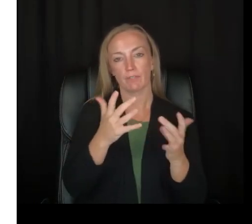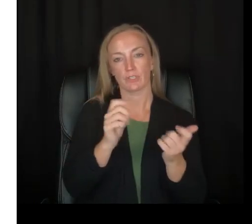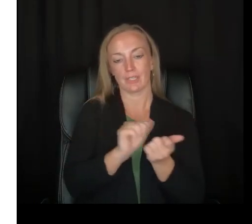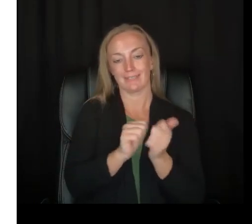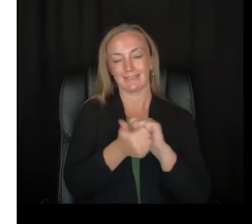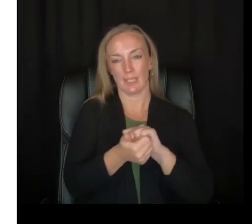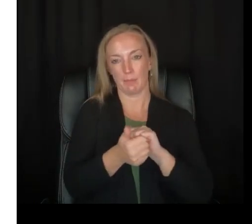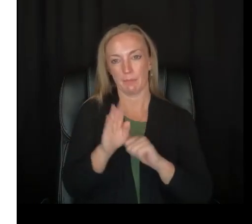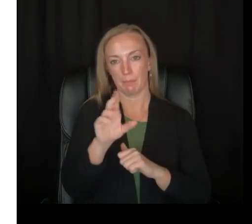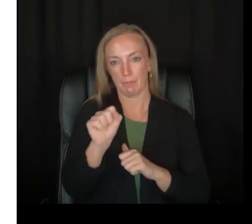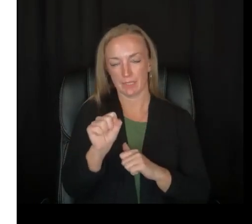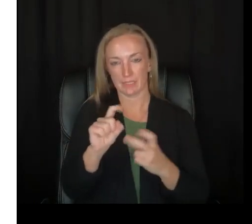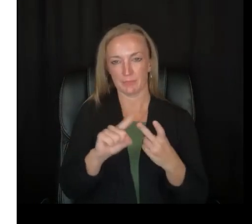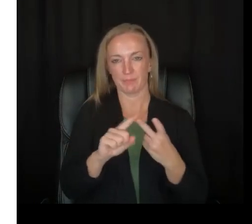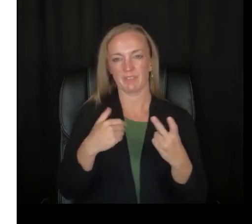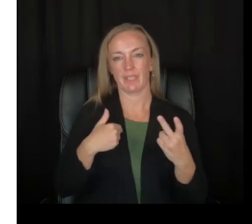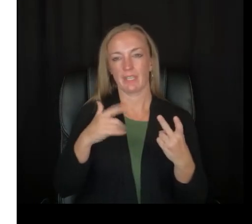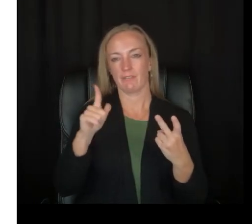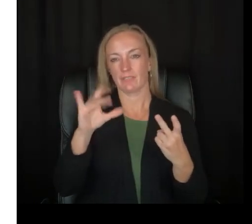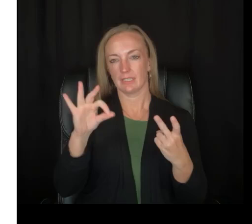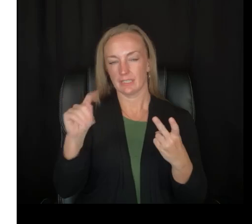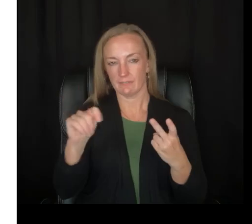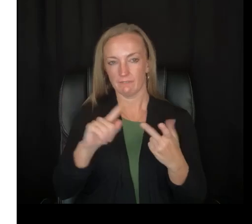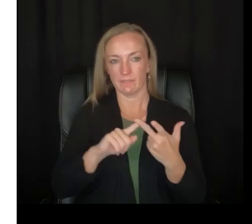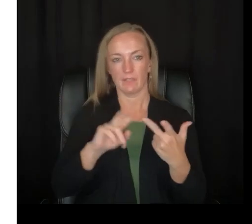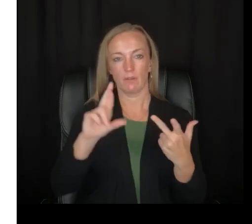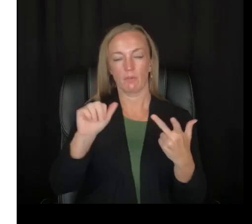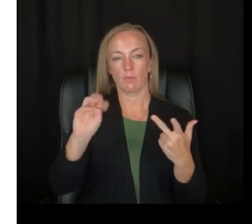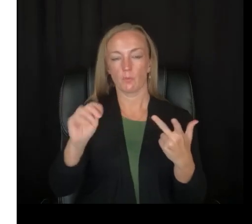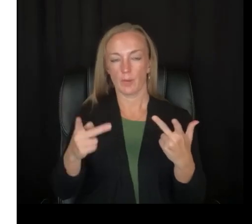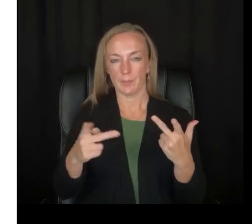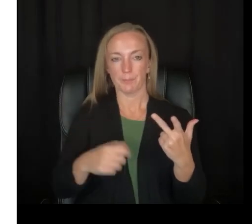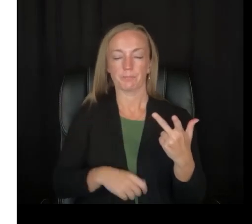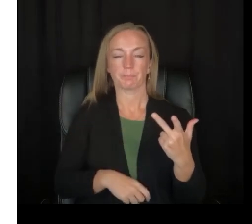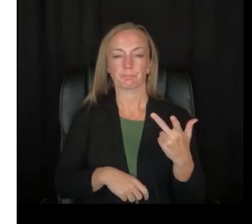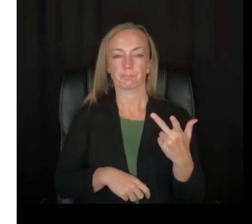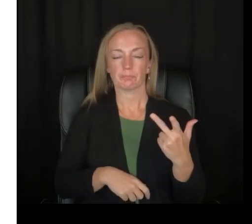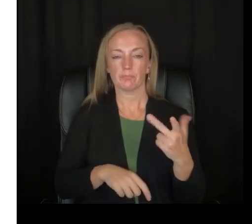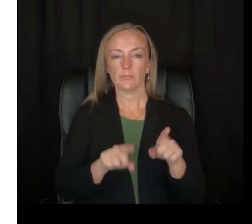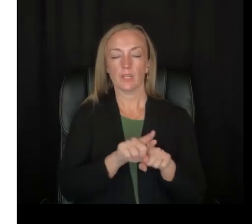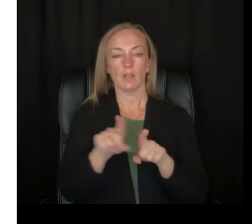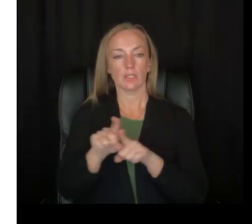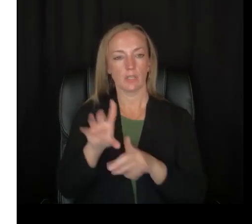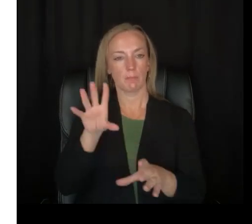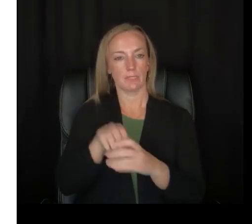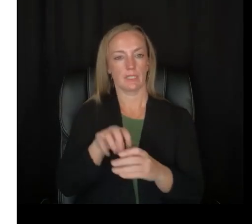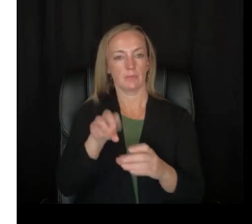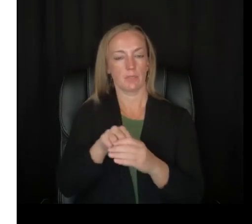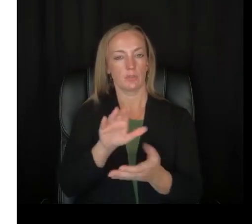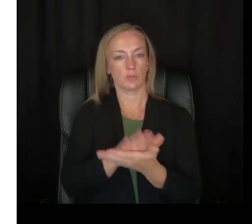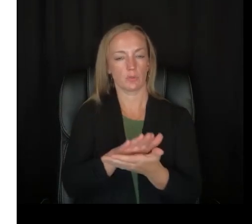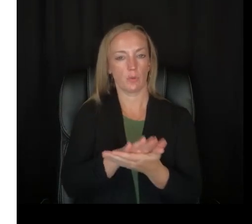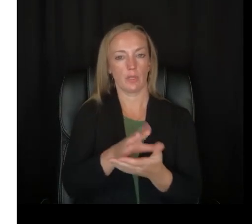those buses with lifts and or ramps and also participation in school and district